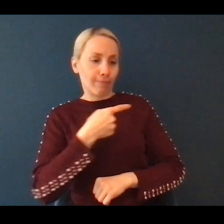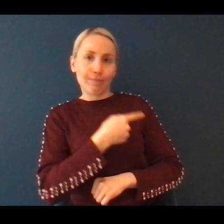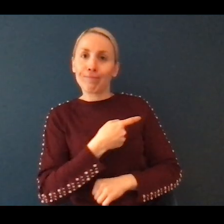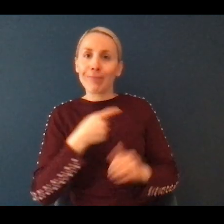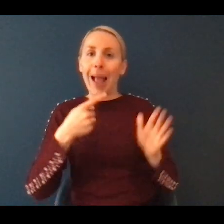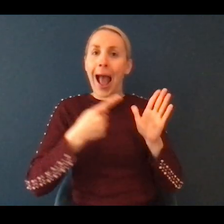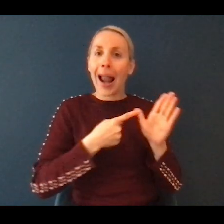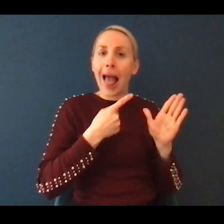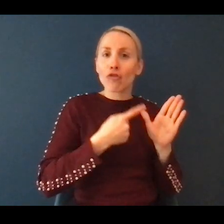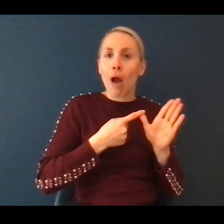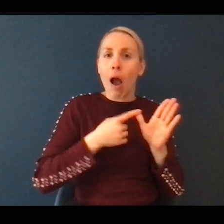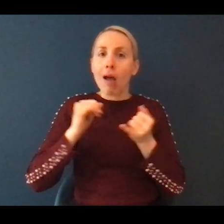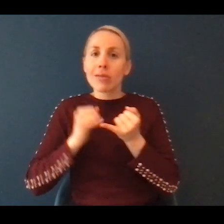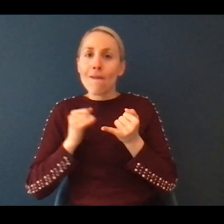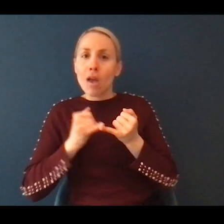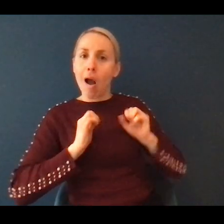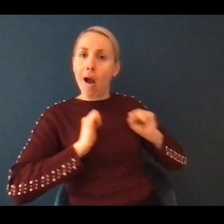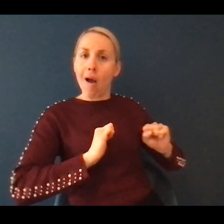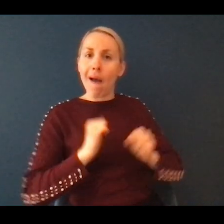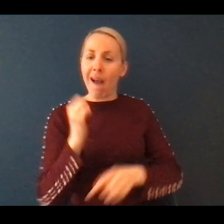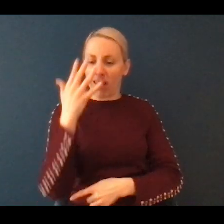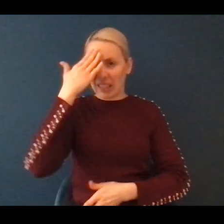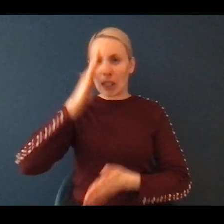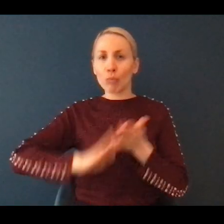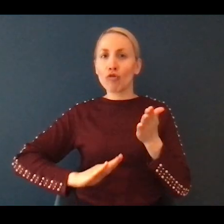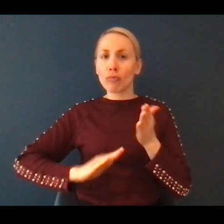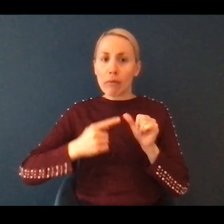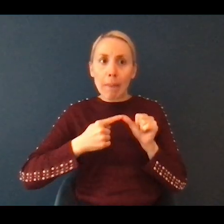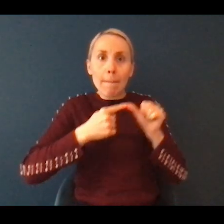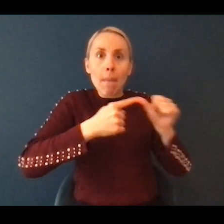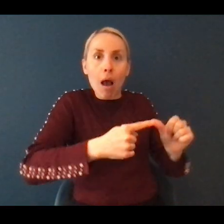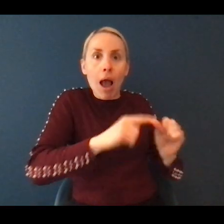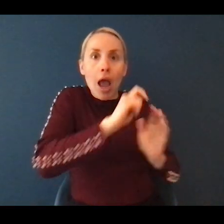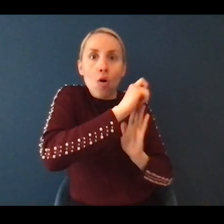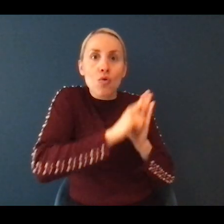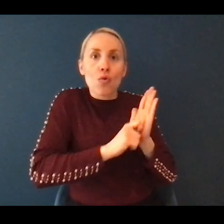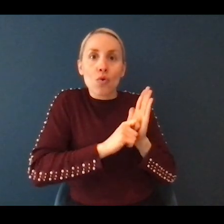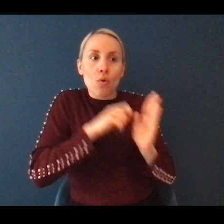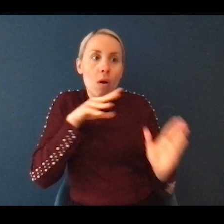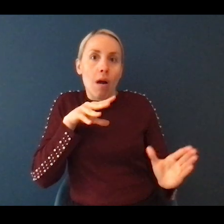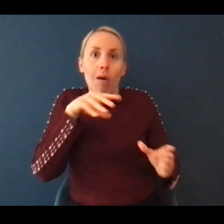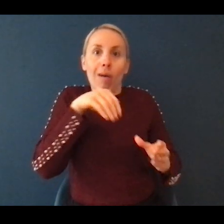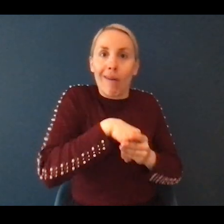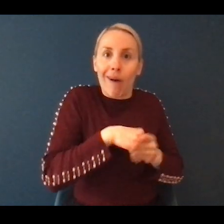experiences of applying to the awards and being part of them and we've also asked the